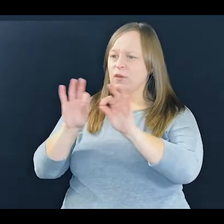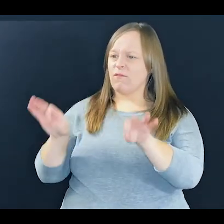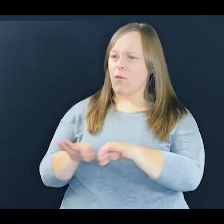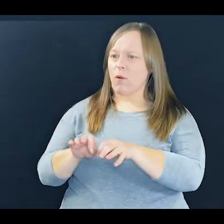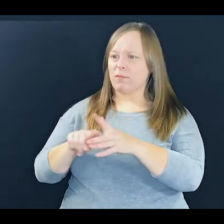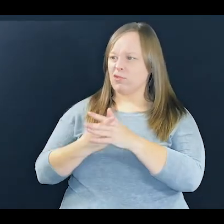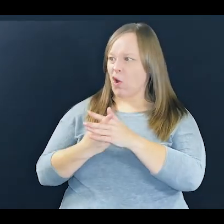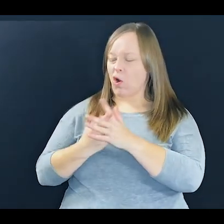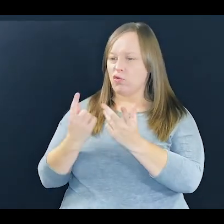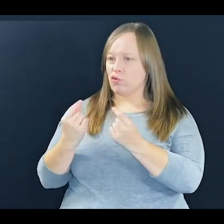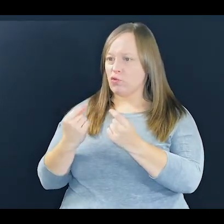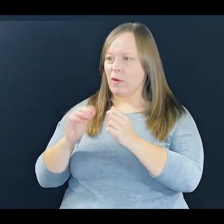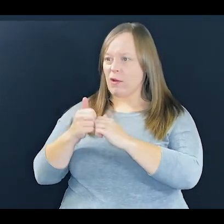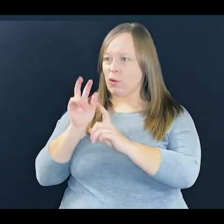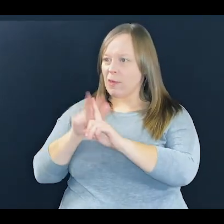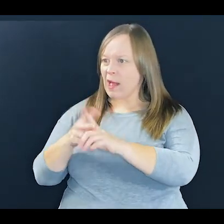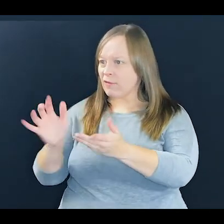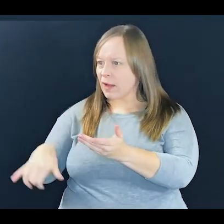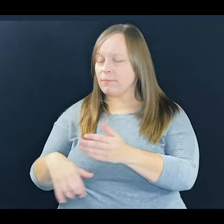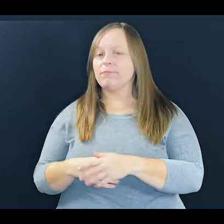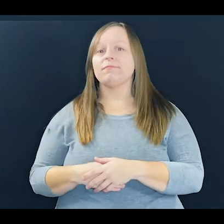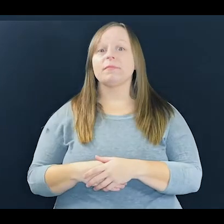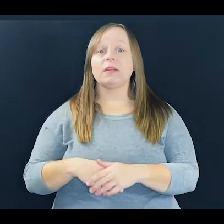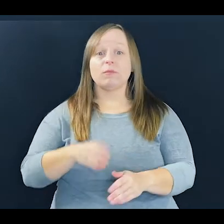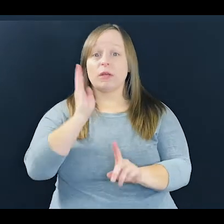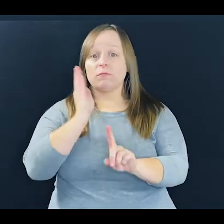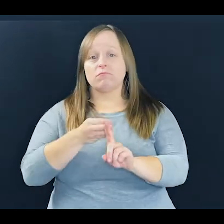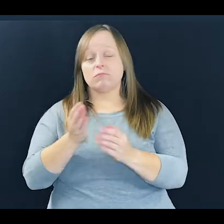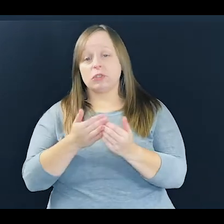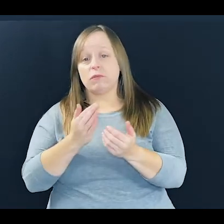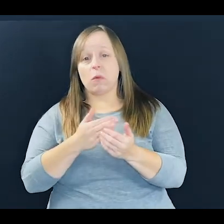How do they start and what should they expect? So it's pretty straightforward.